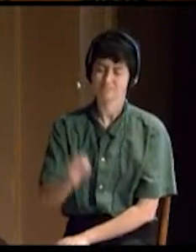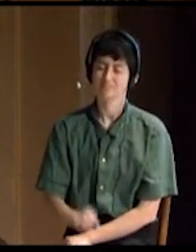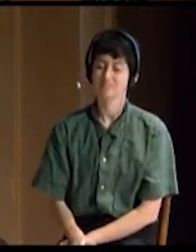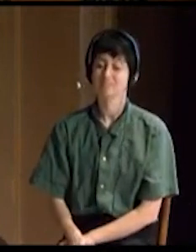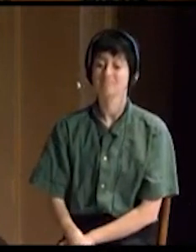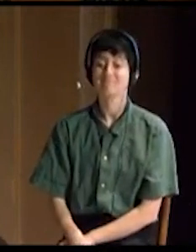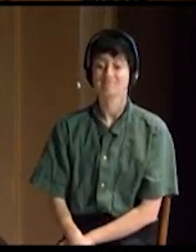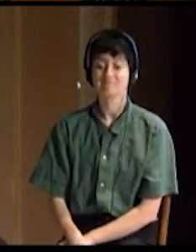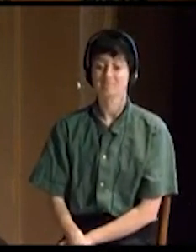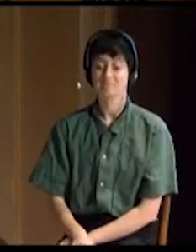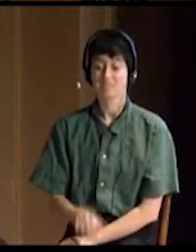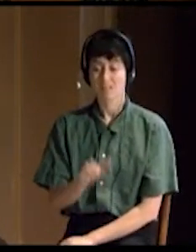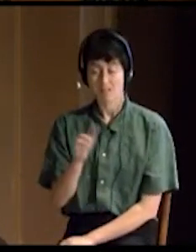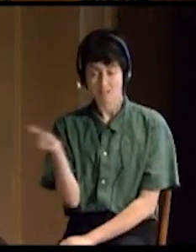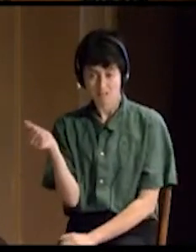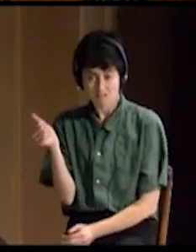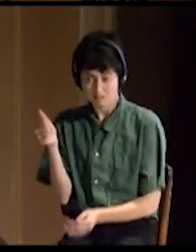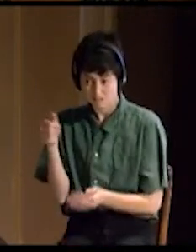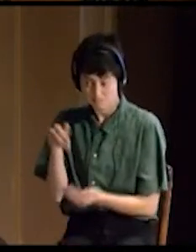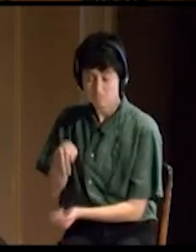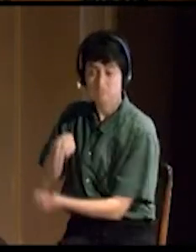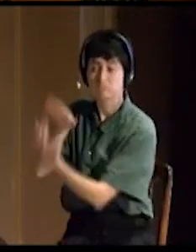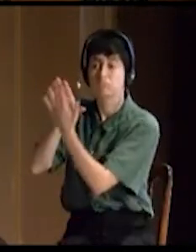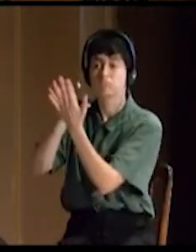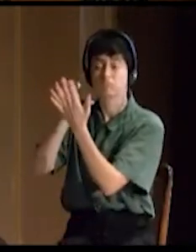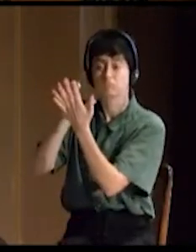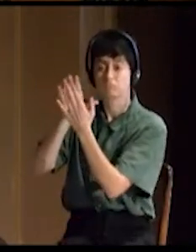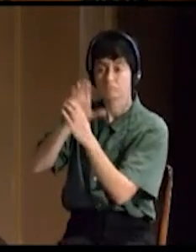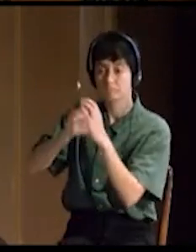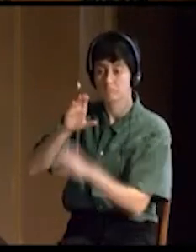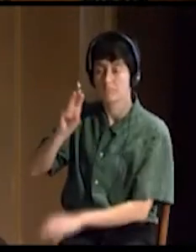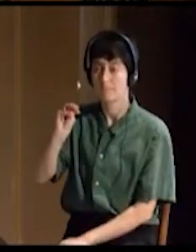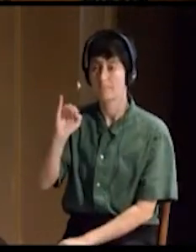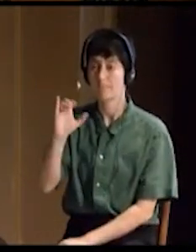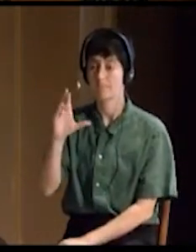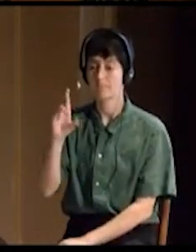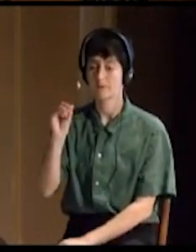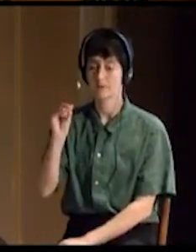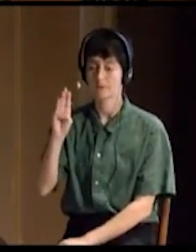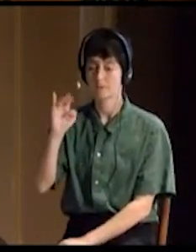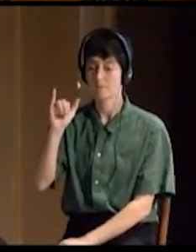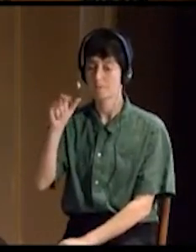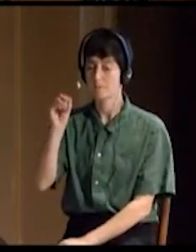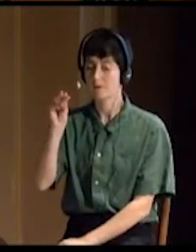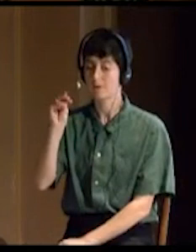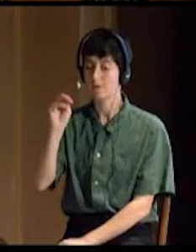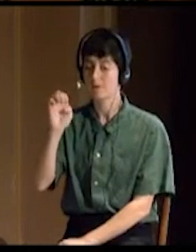with fluorescent in situ hybridization that I had the opportunity to learn as part of my postdoc.